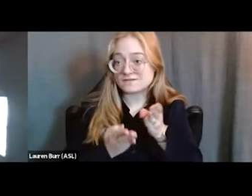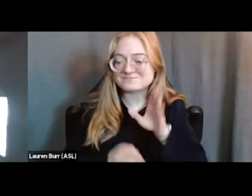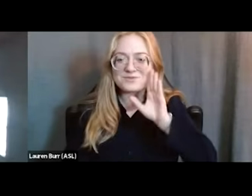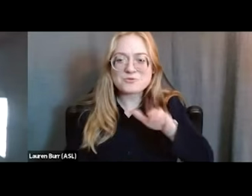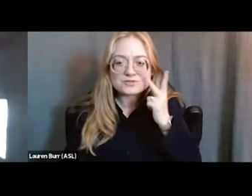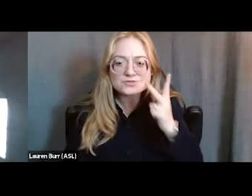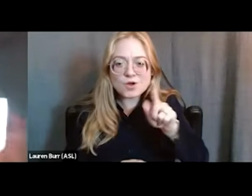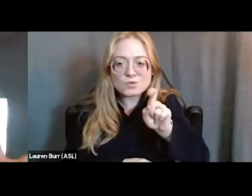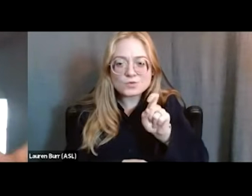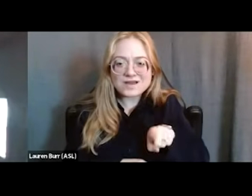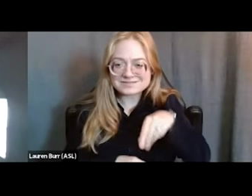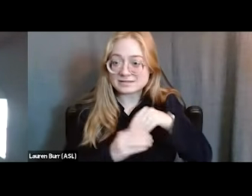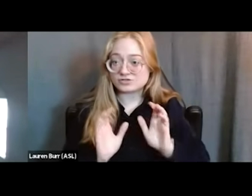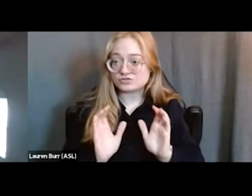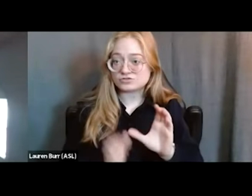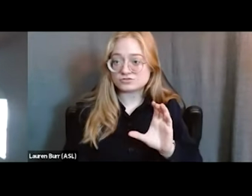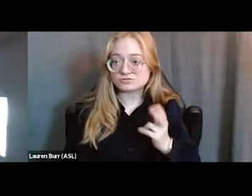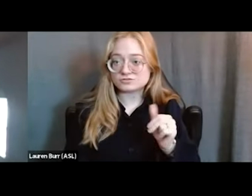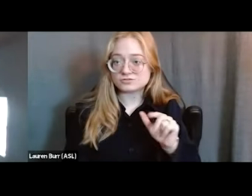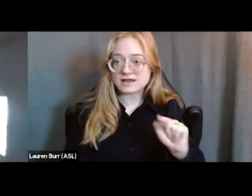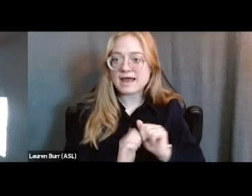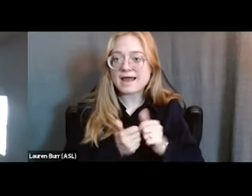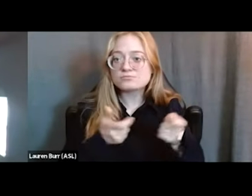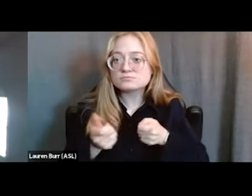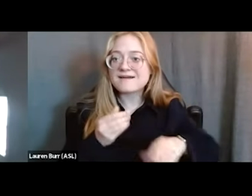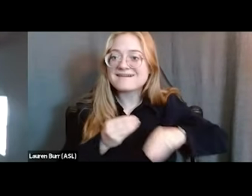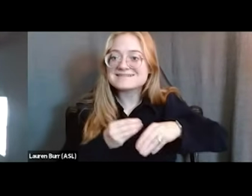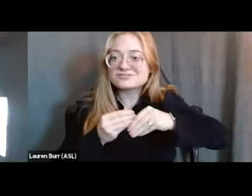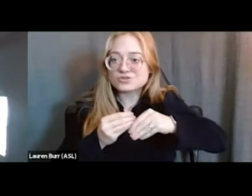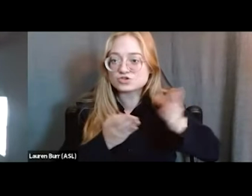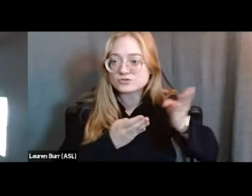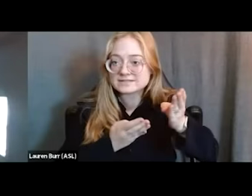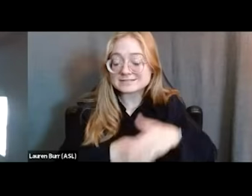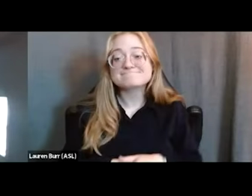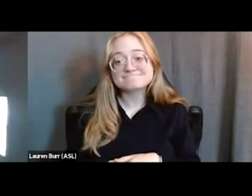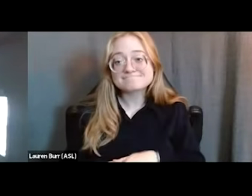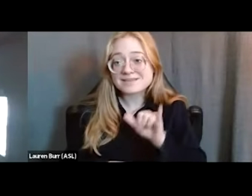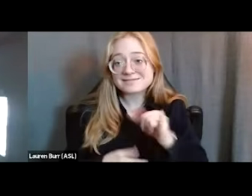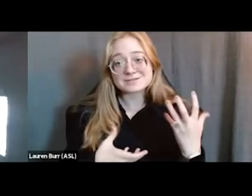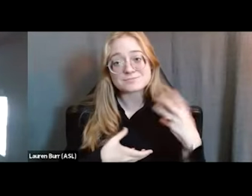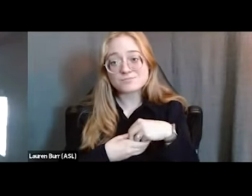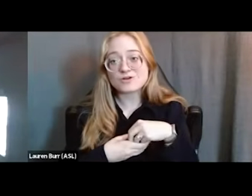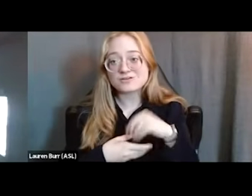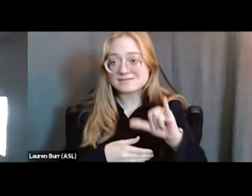around how do we bring in some of these additional services? And that is really part of building that continuum.